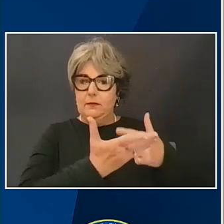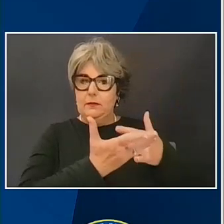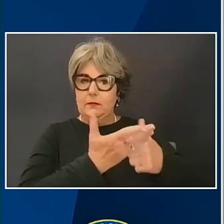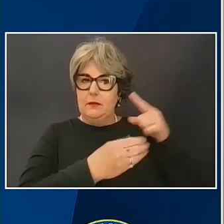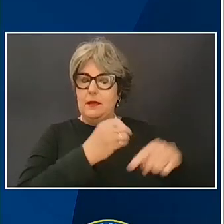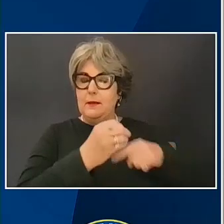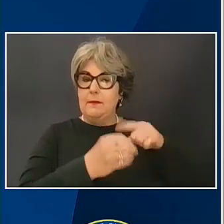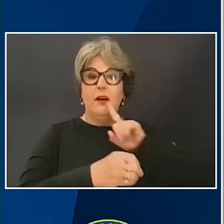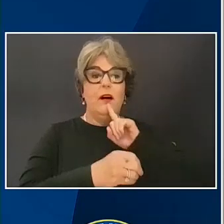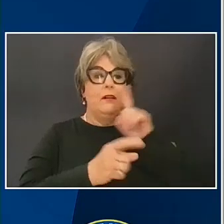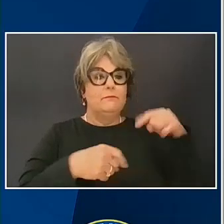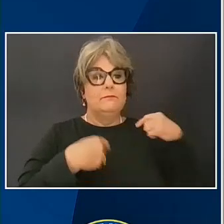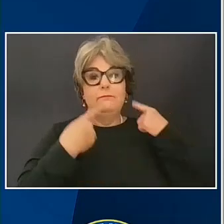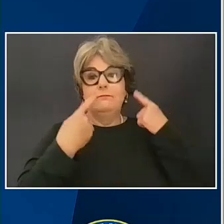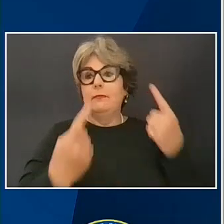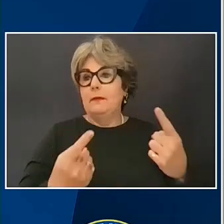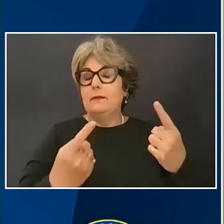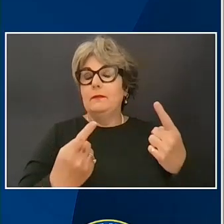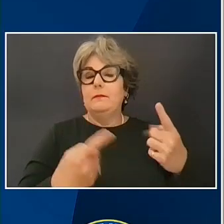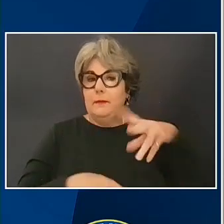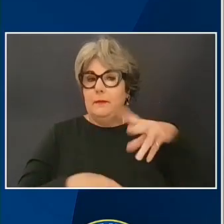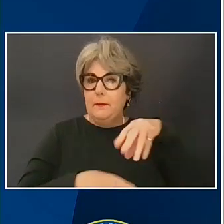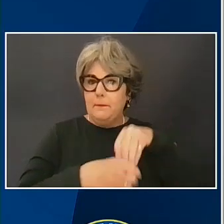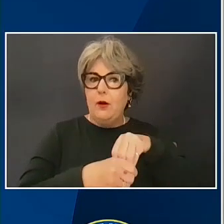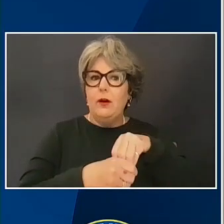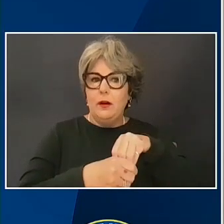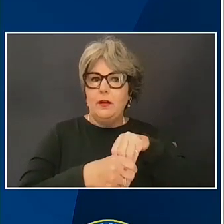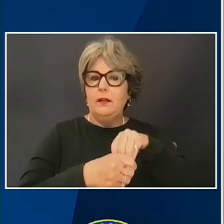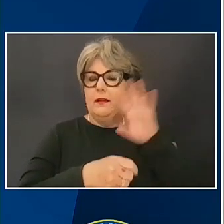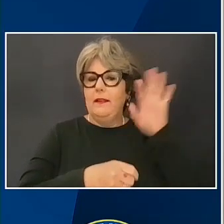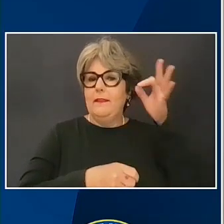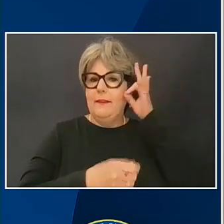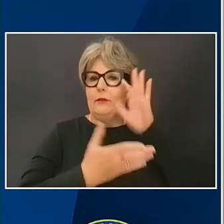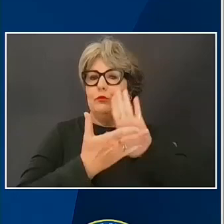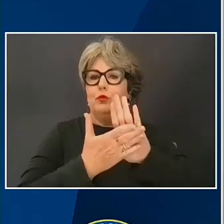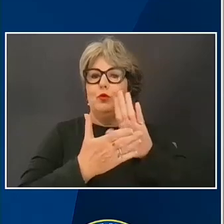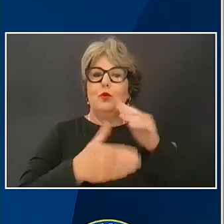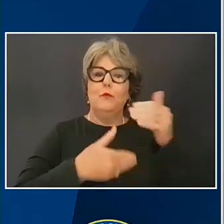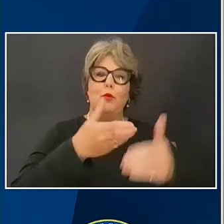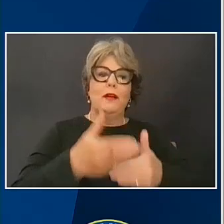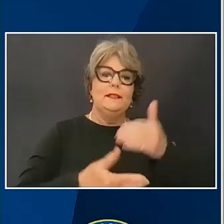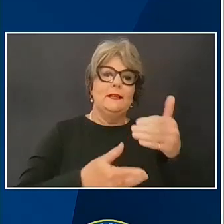always been part of the return of Title IV process and a concern of the Department's from the very beginning.